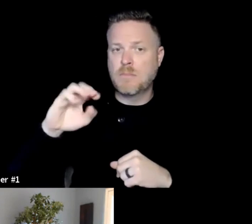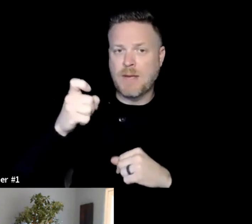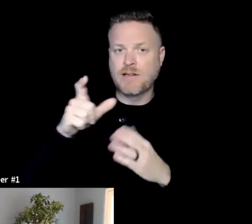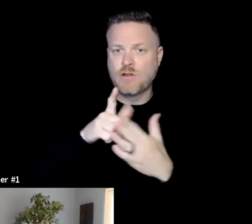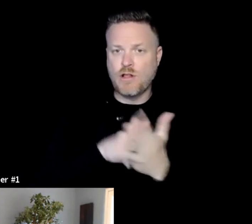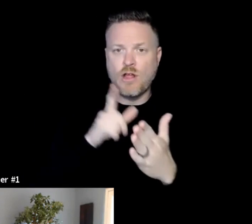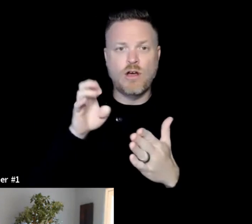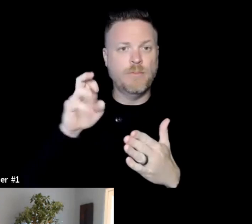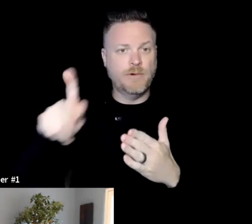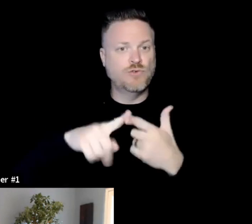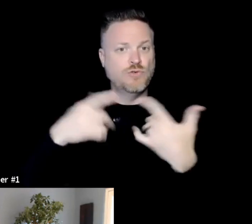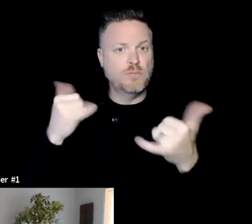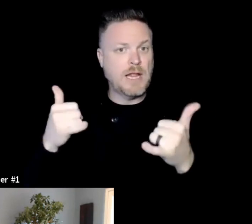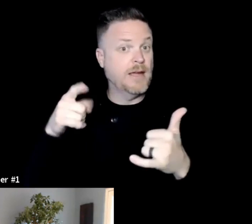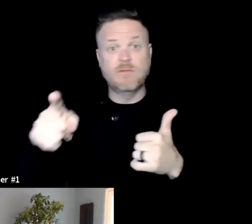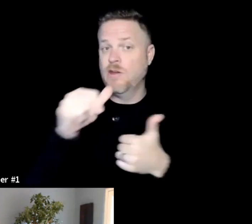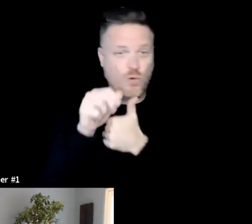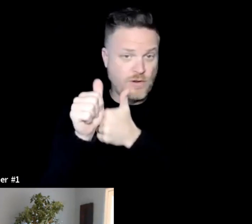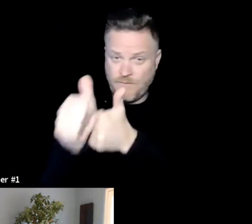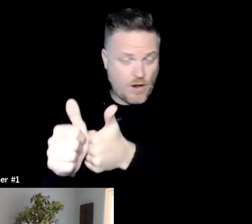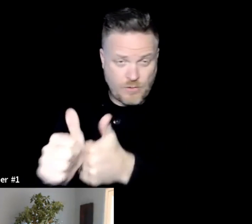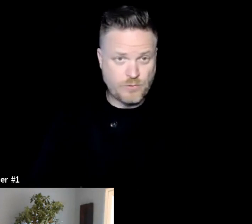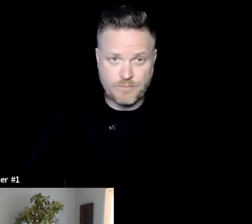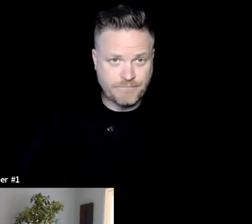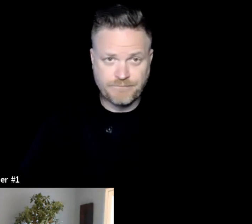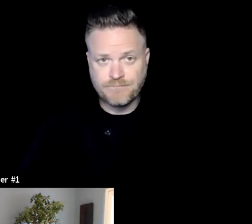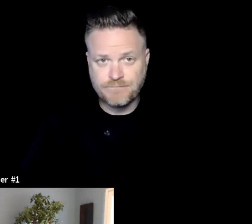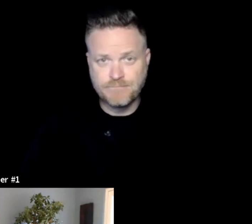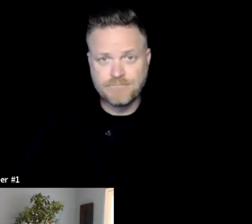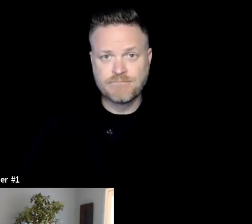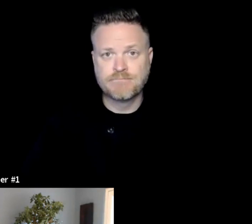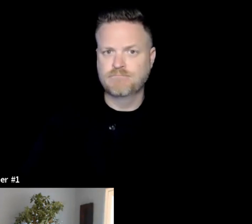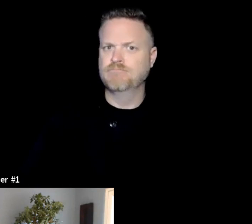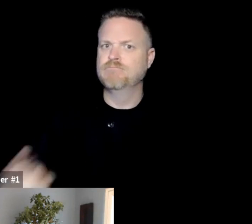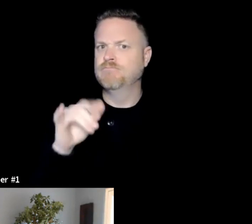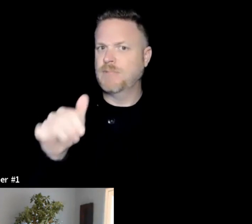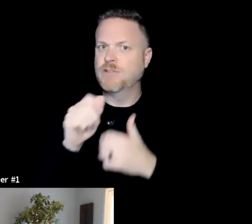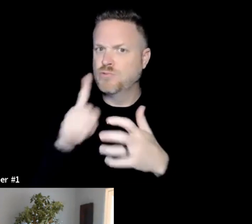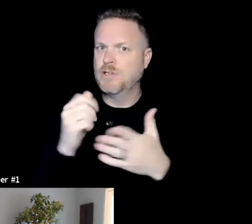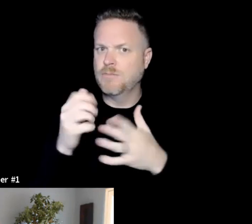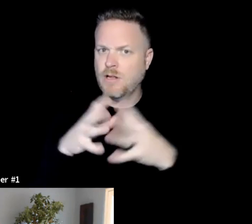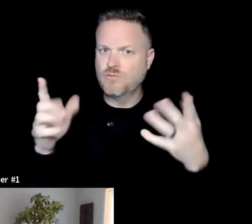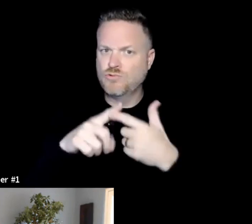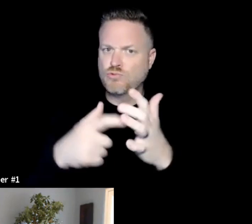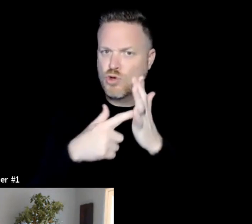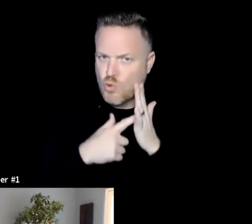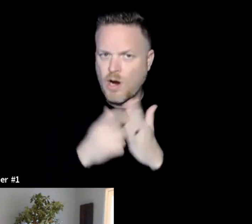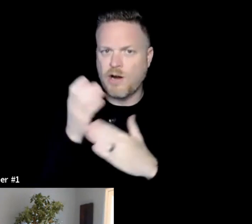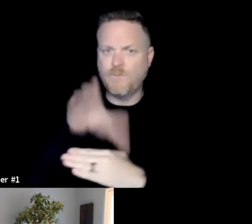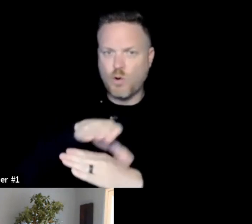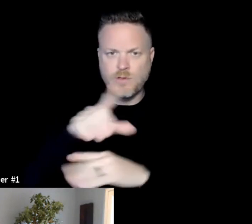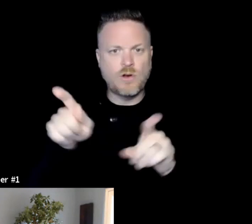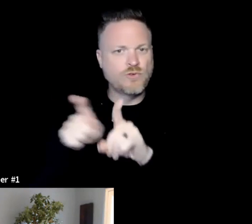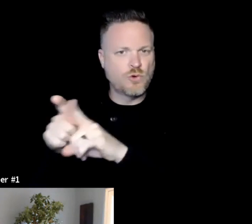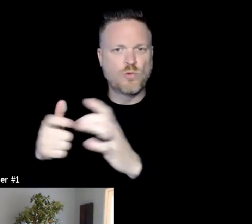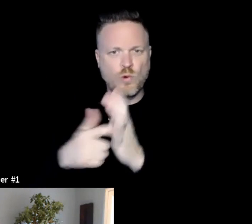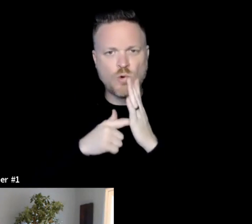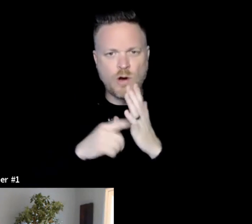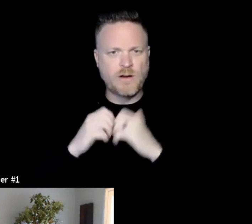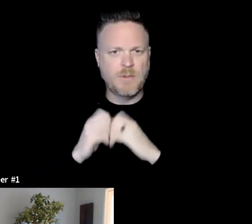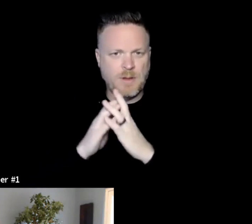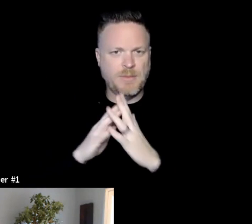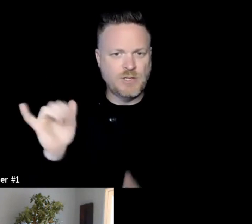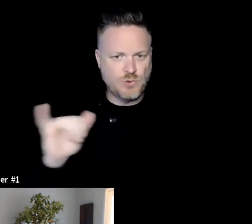Protocols were not followed. That has gone a long way toward requiring implementation. As for the